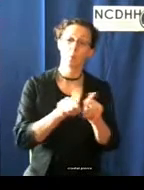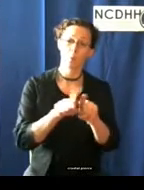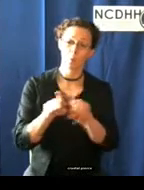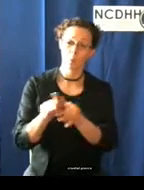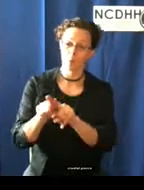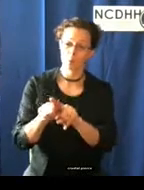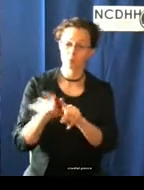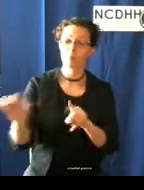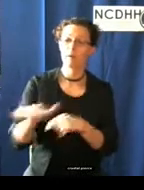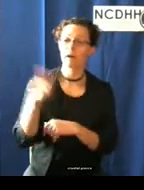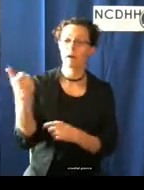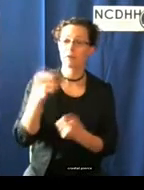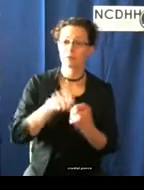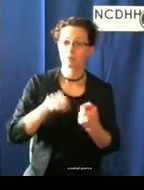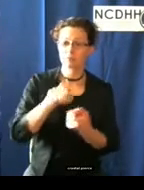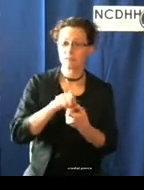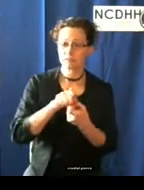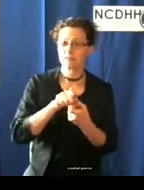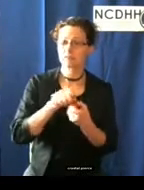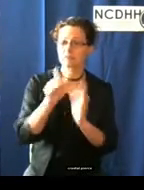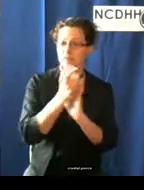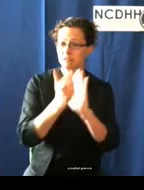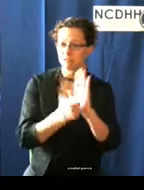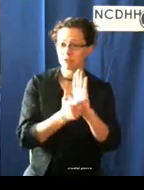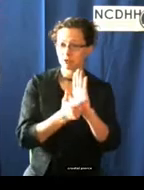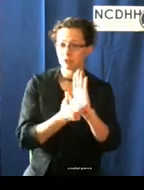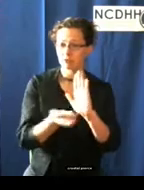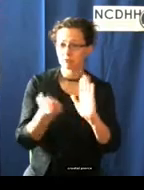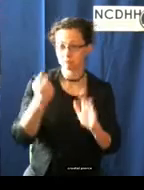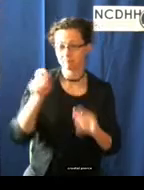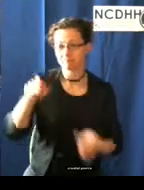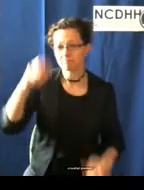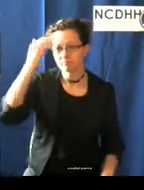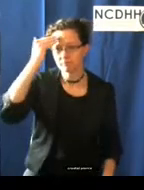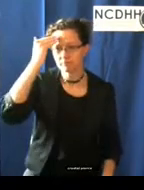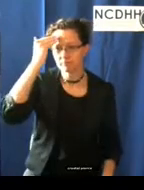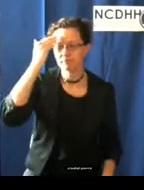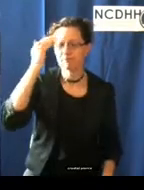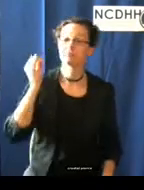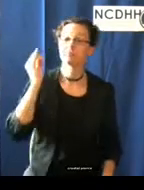TO BE AWARE OF IN THIS STATUTE IS THAT IF YOU RECEIVE A SUBPOENA OR A